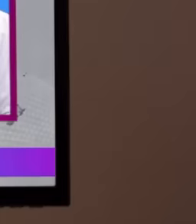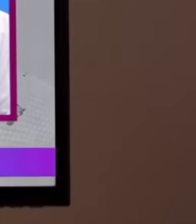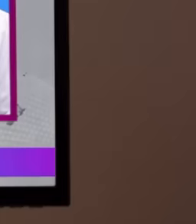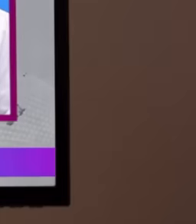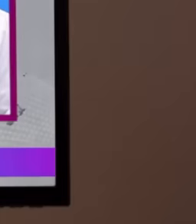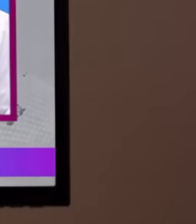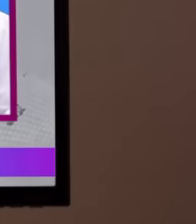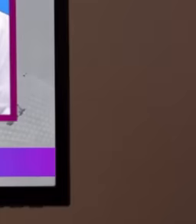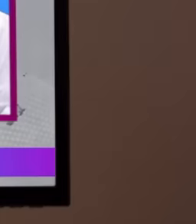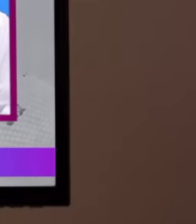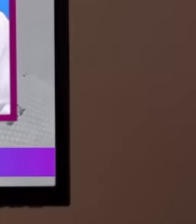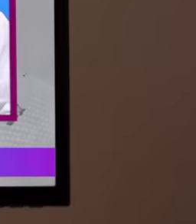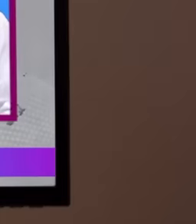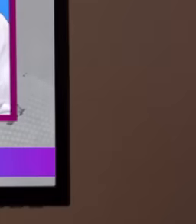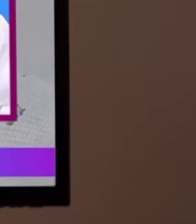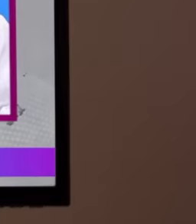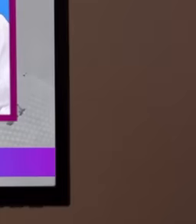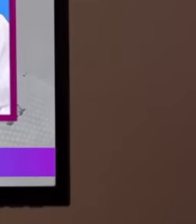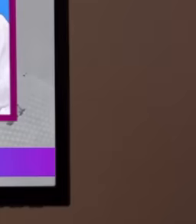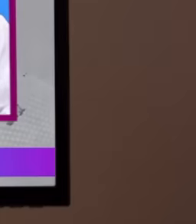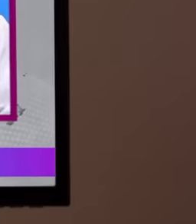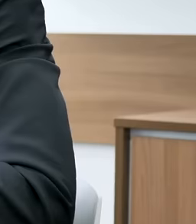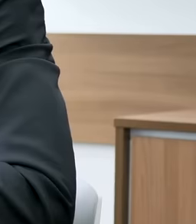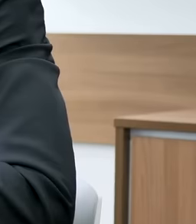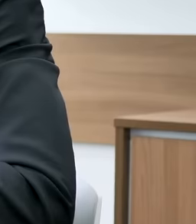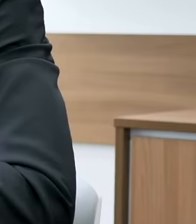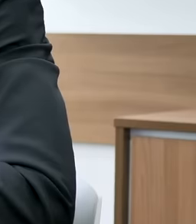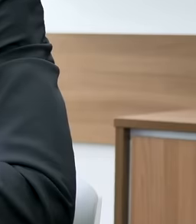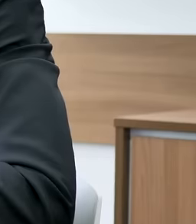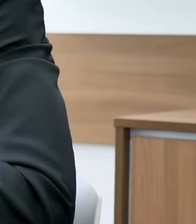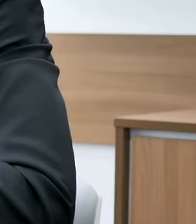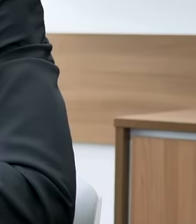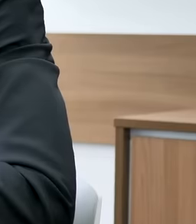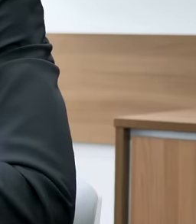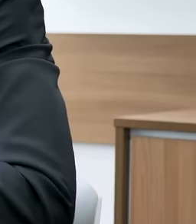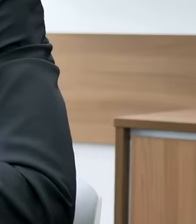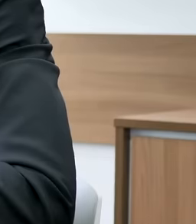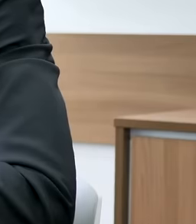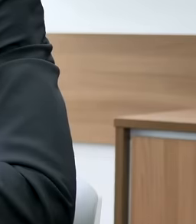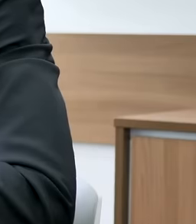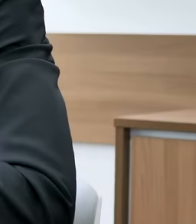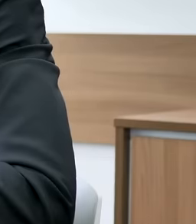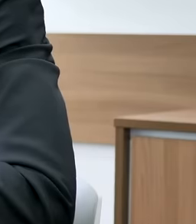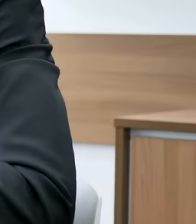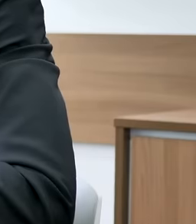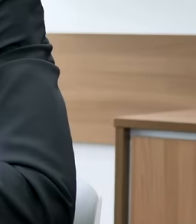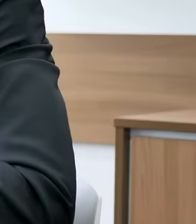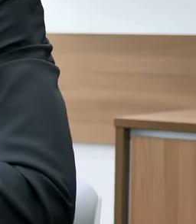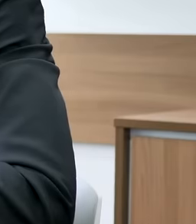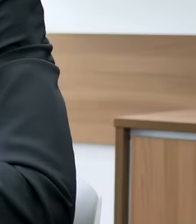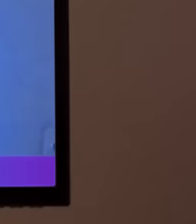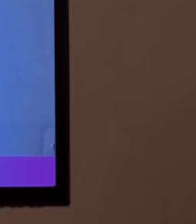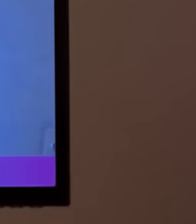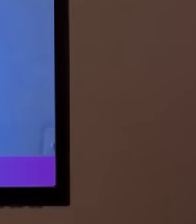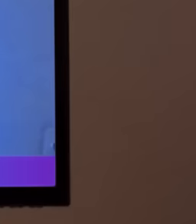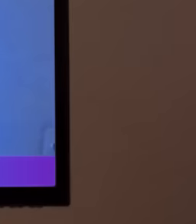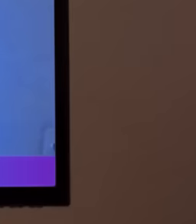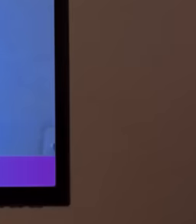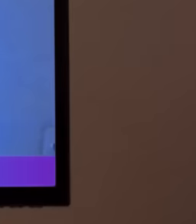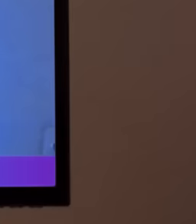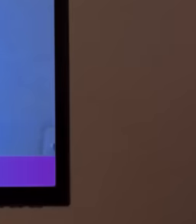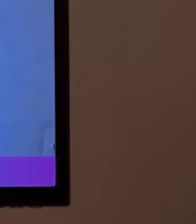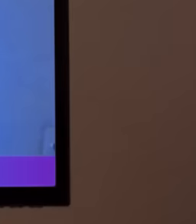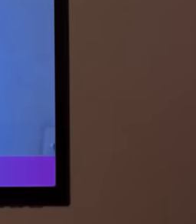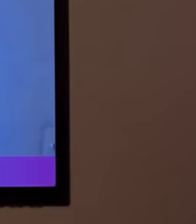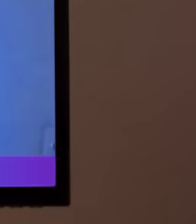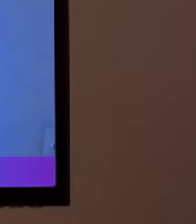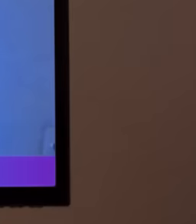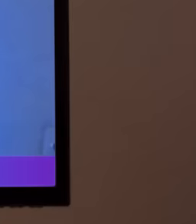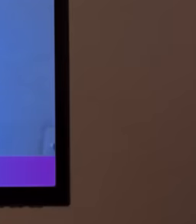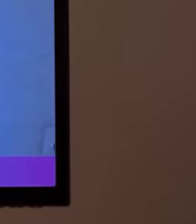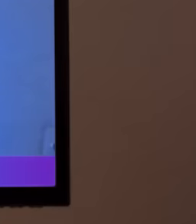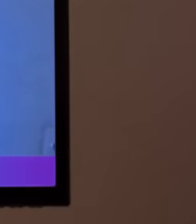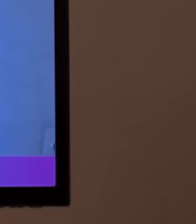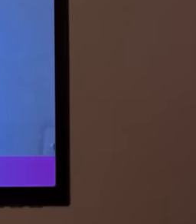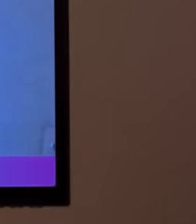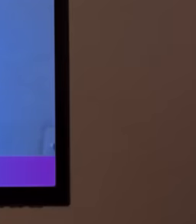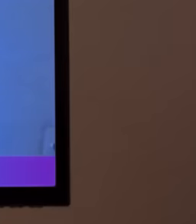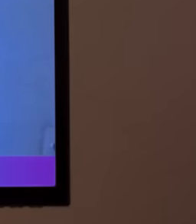for you? That's how it is. And when you see but you know, that's how those people approach you. They are